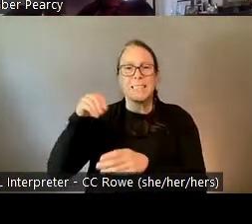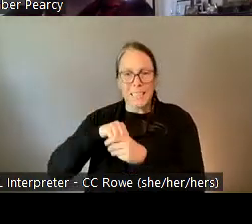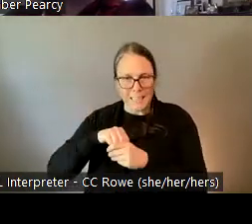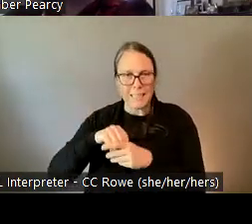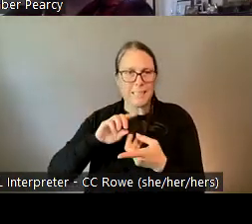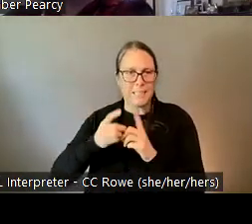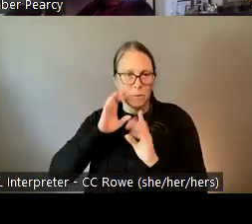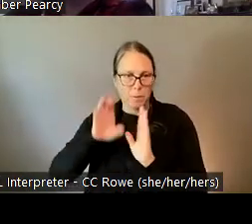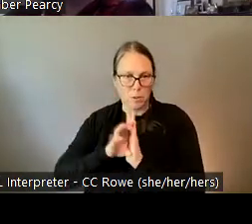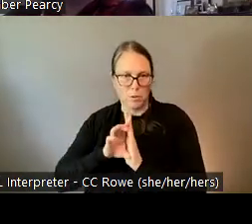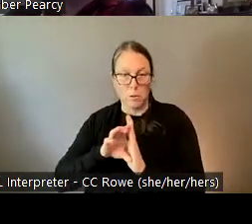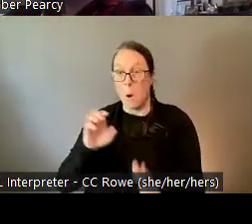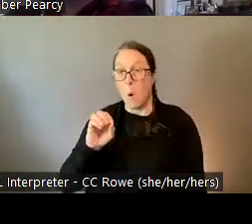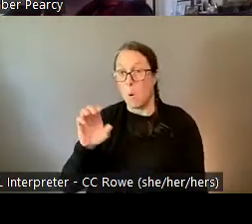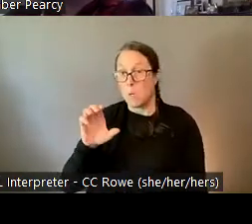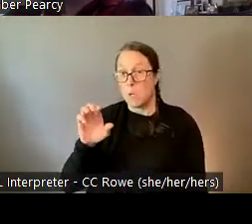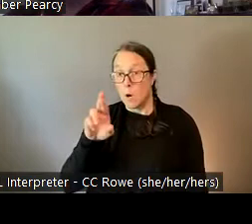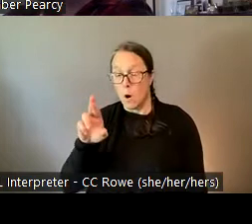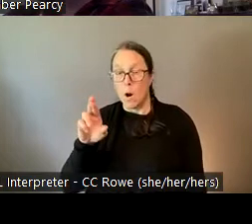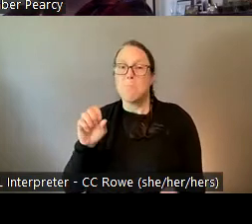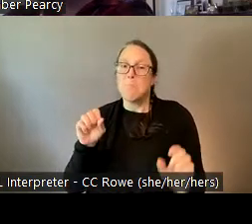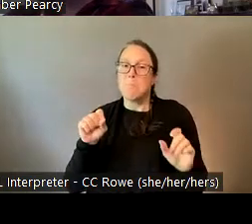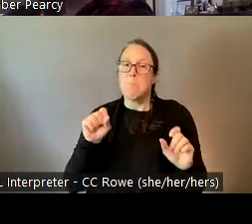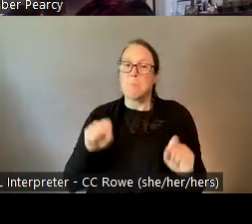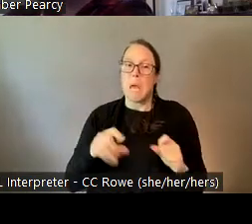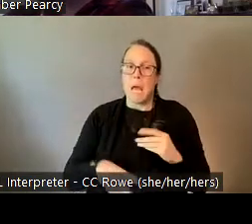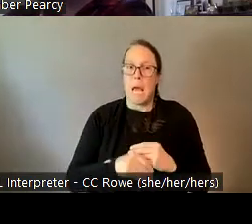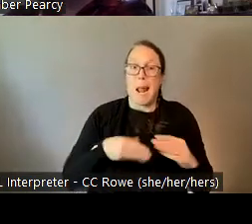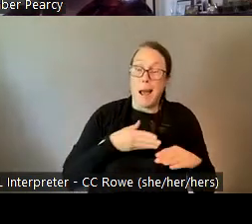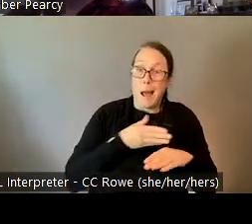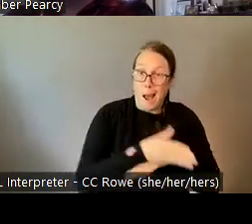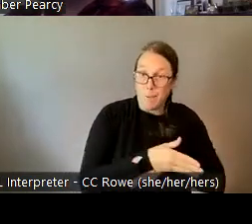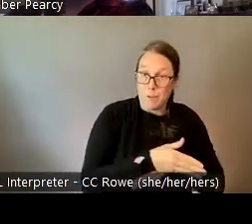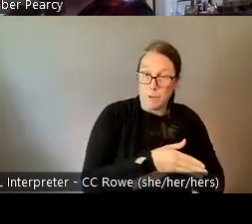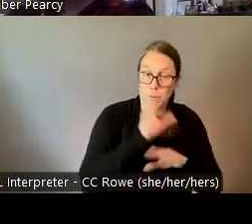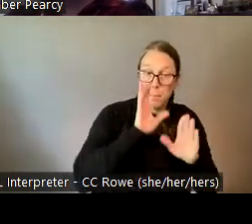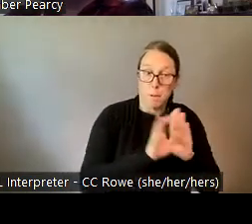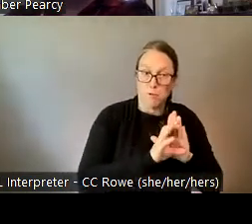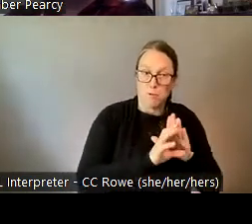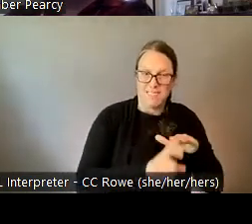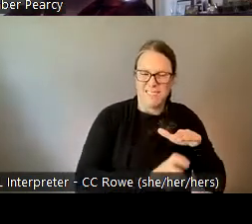OCR can be performed after an image has been scanned and saved to a computer.